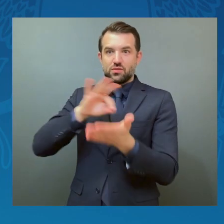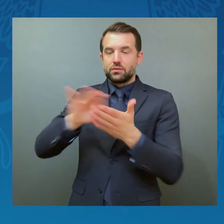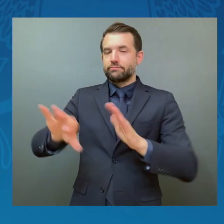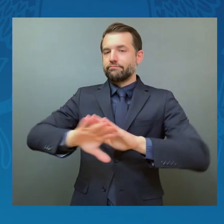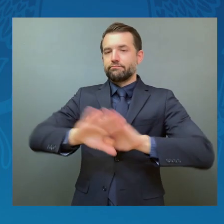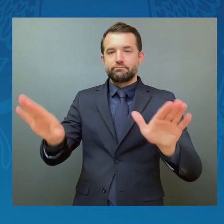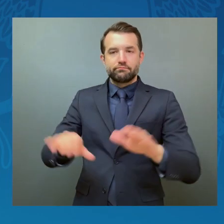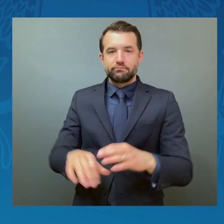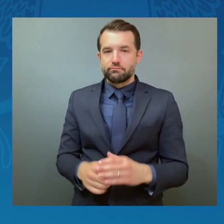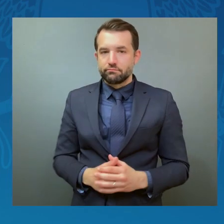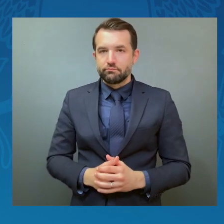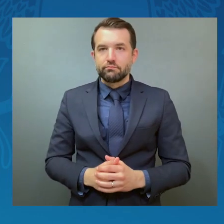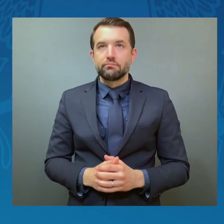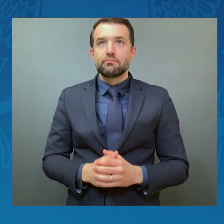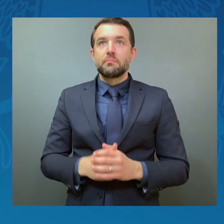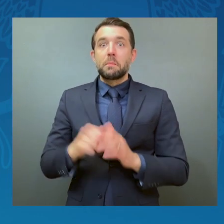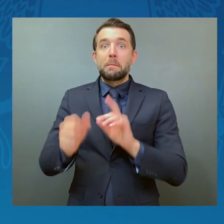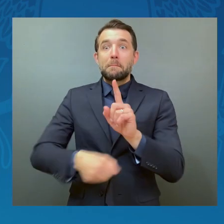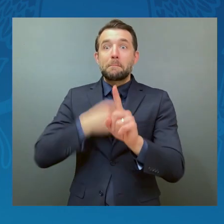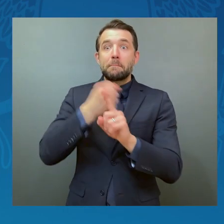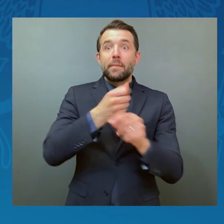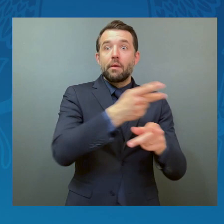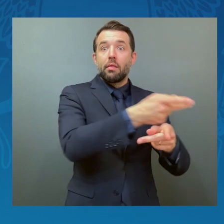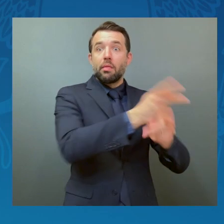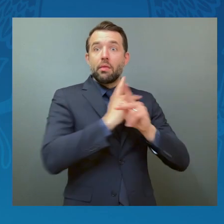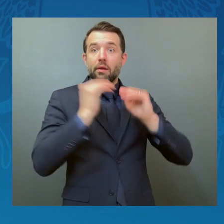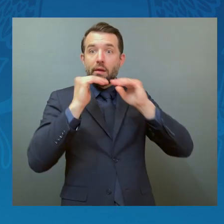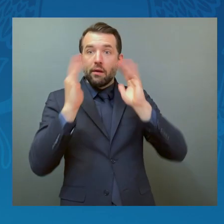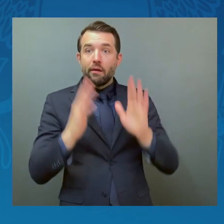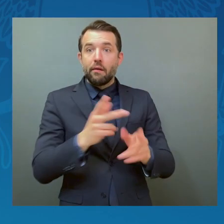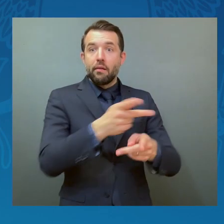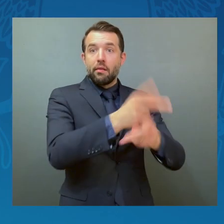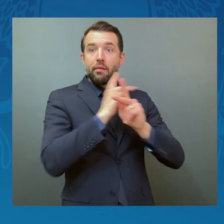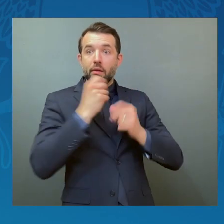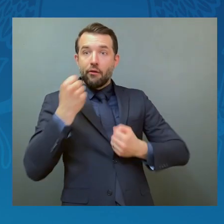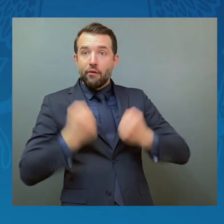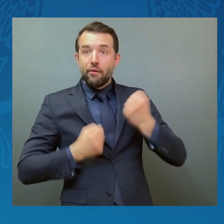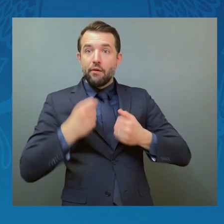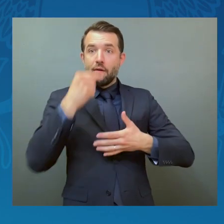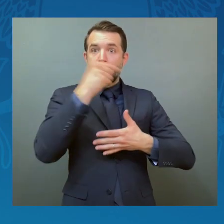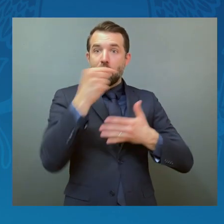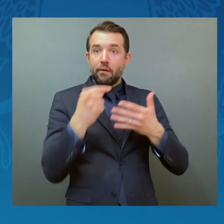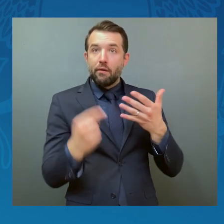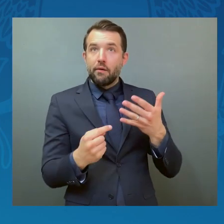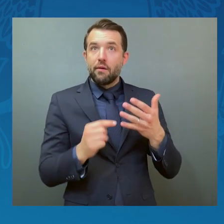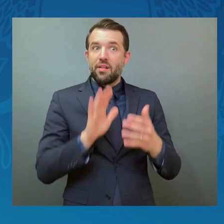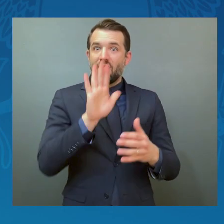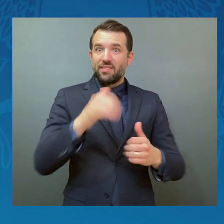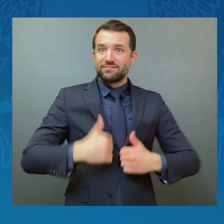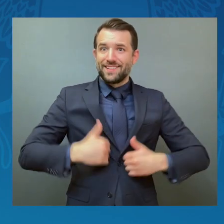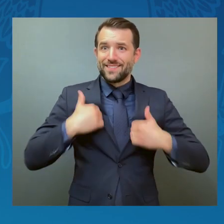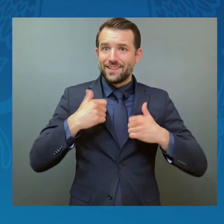or to build lives that they want and need. Now the vice president and her leadership,